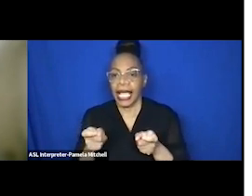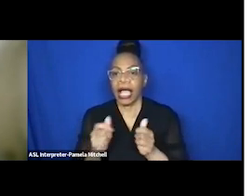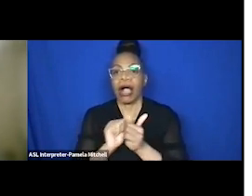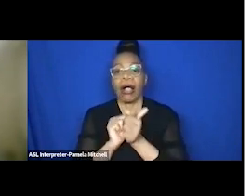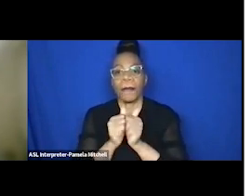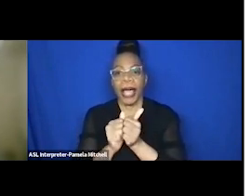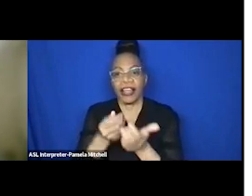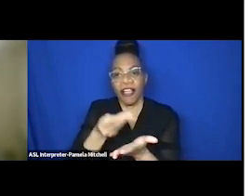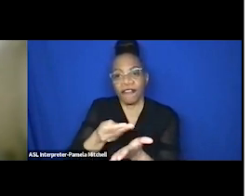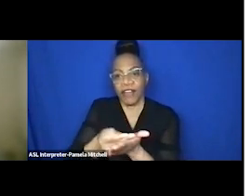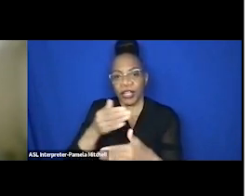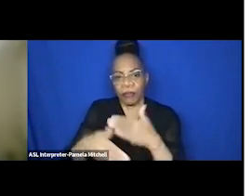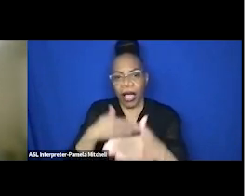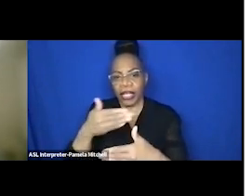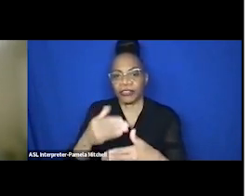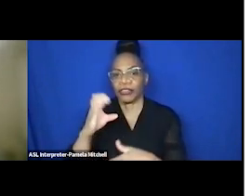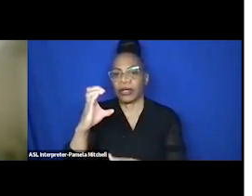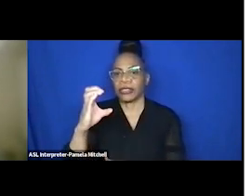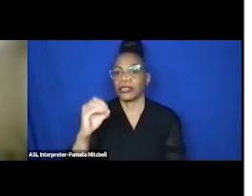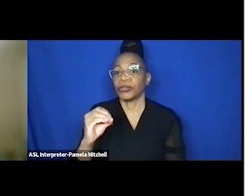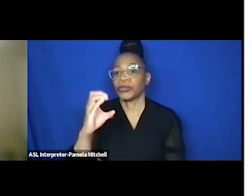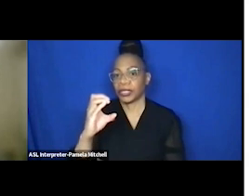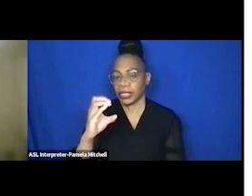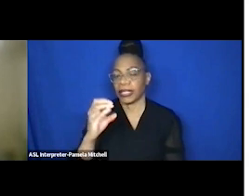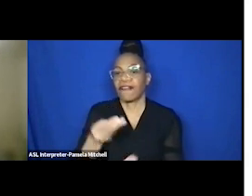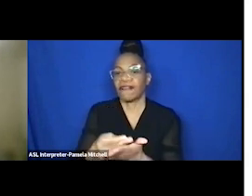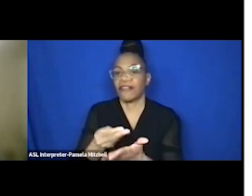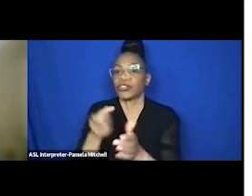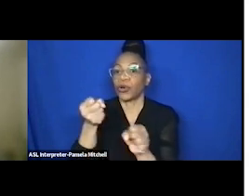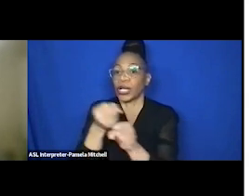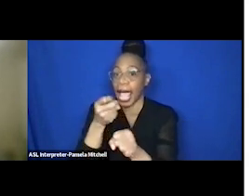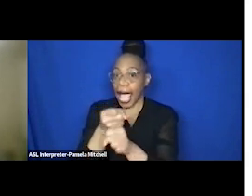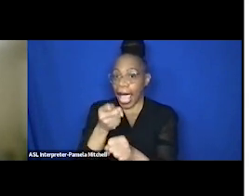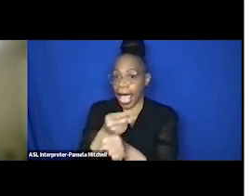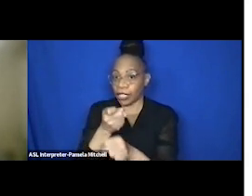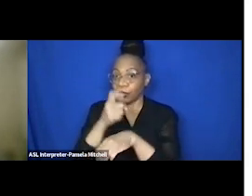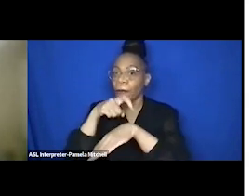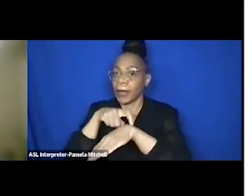for continuum of care funds on an annual basis. And continuum of care fund's